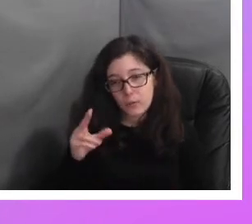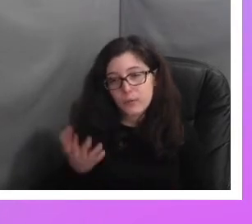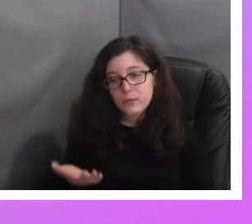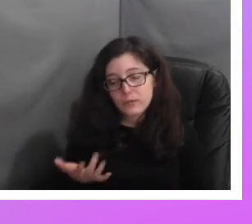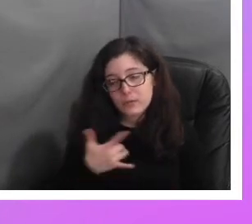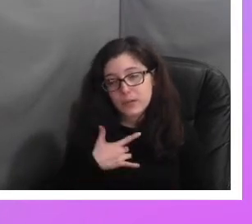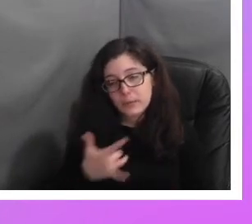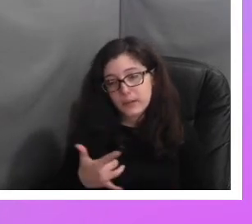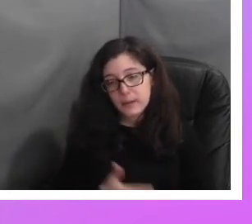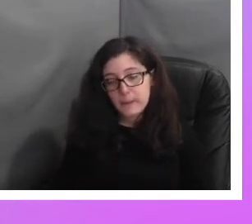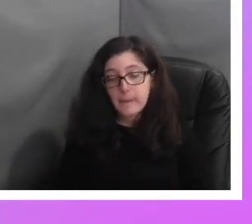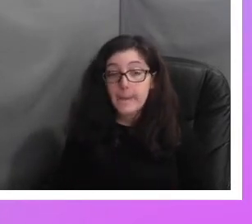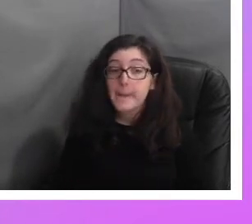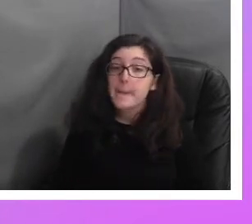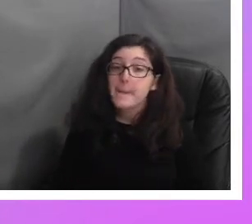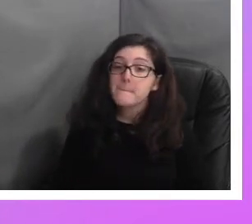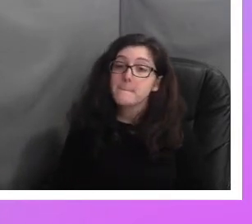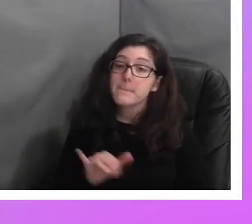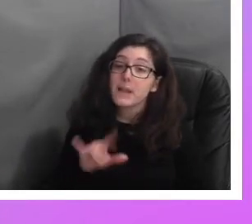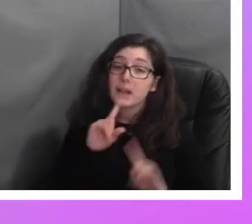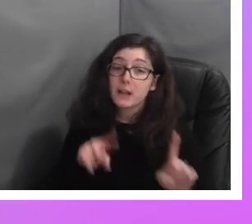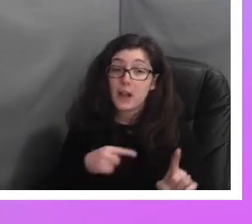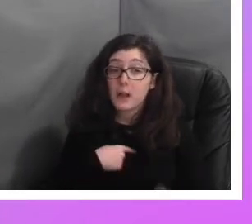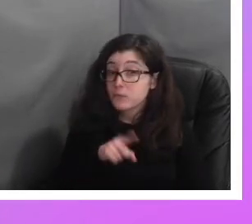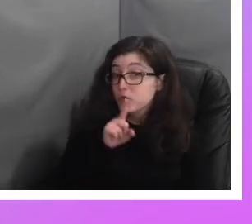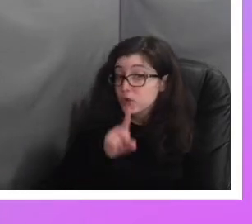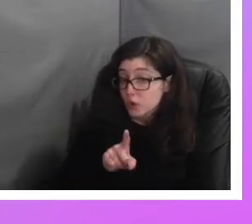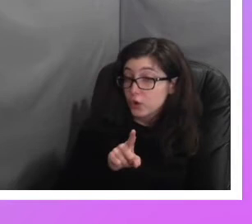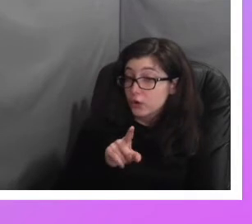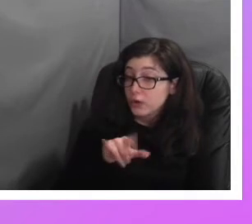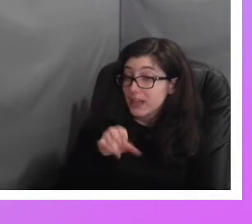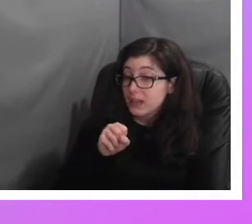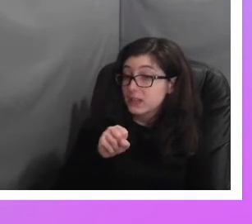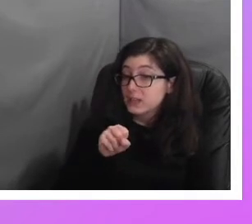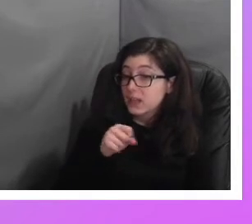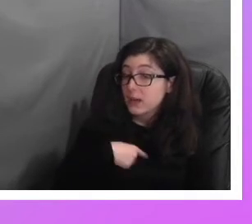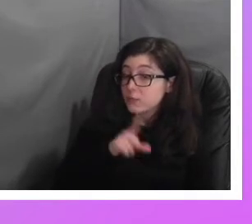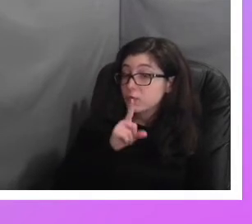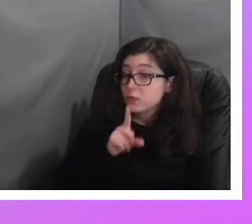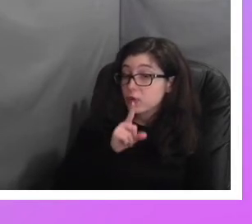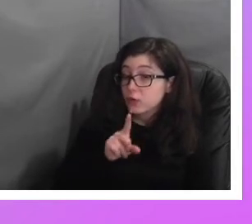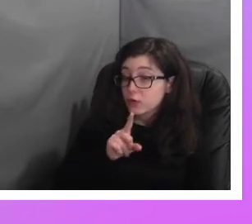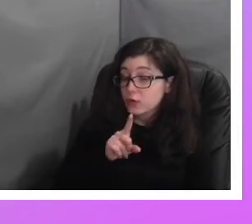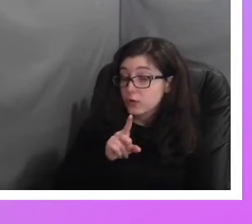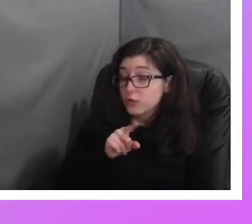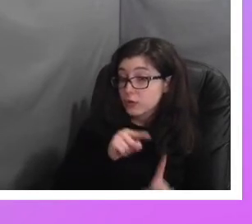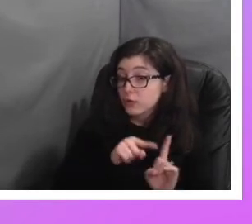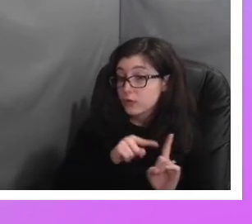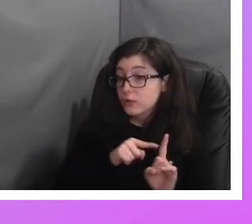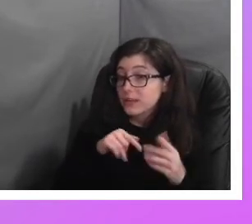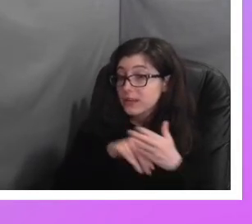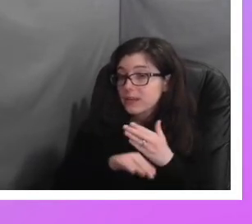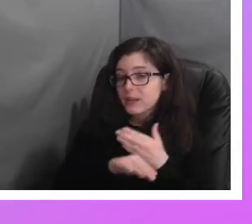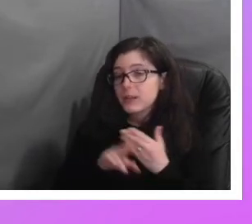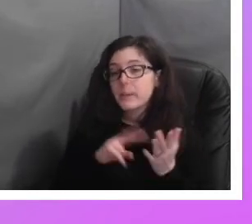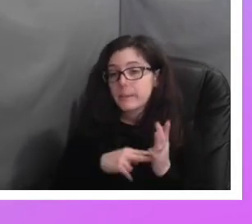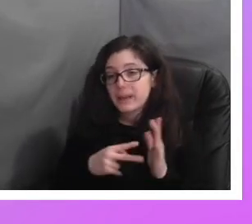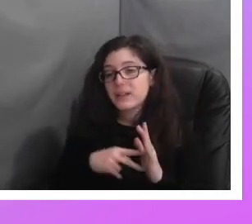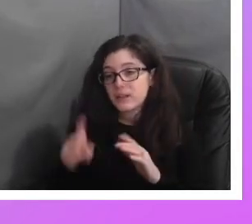and the answer, "I'm sure it is" leads to follow up-questions. You have to be able to answer the question